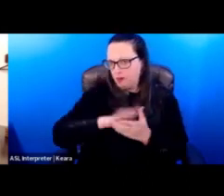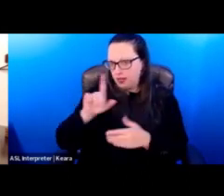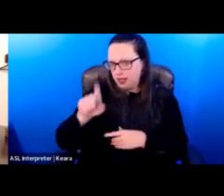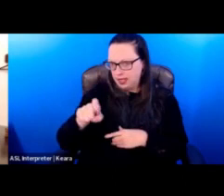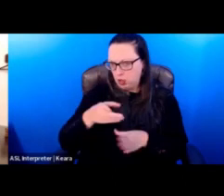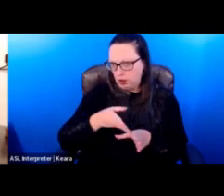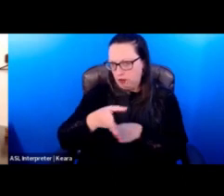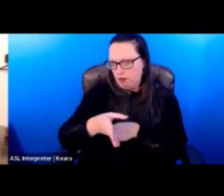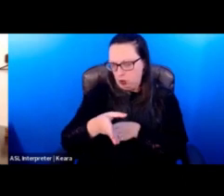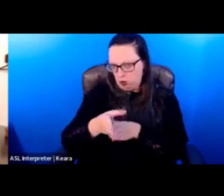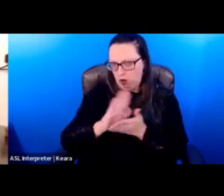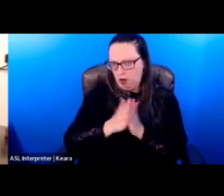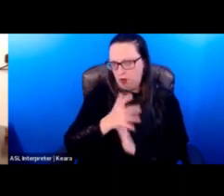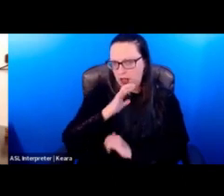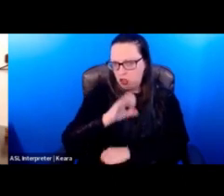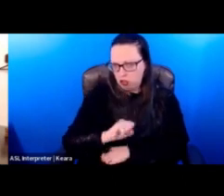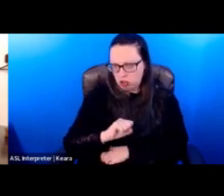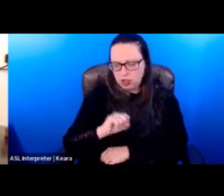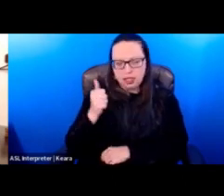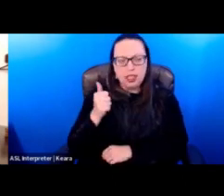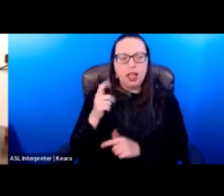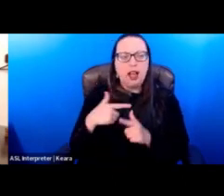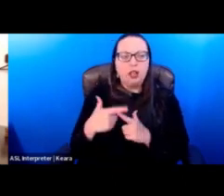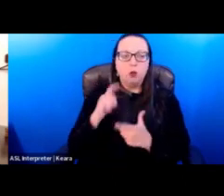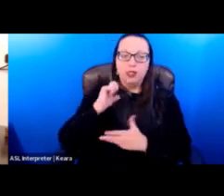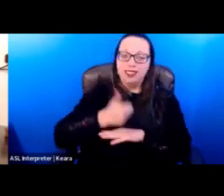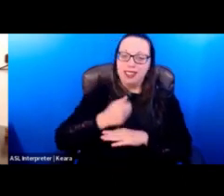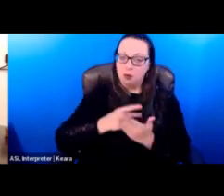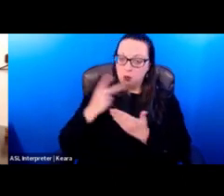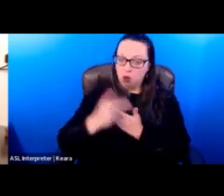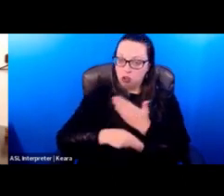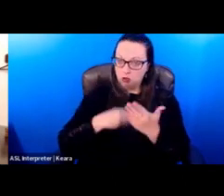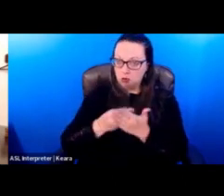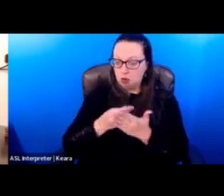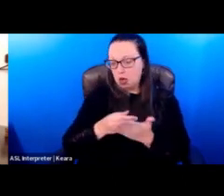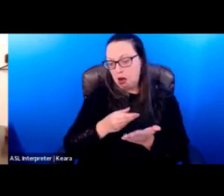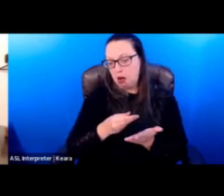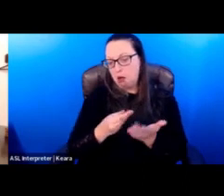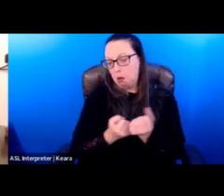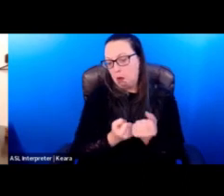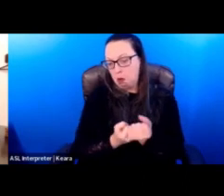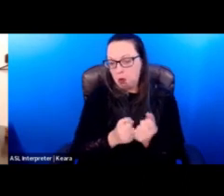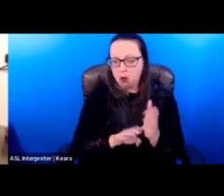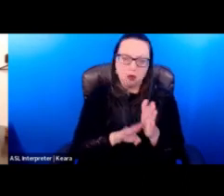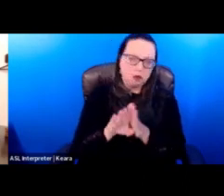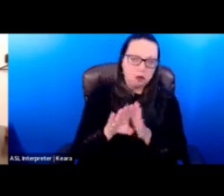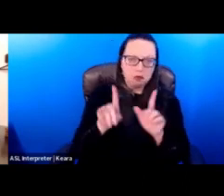of aging. And we then fund these projects to develop and test ideas. And then we